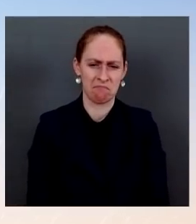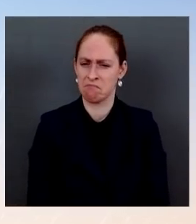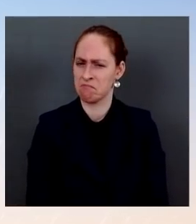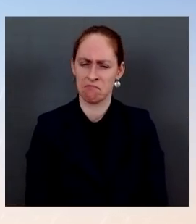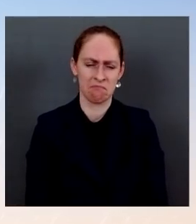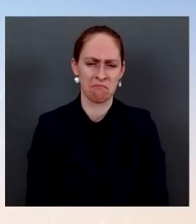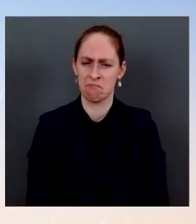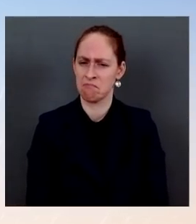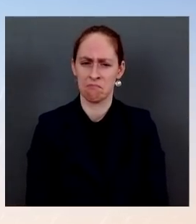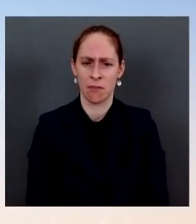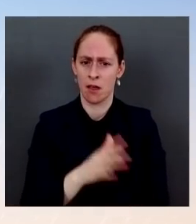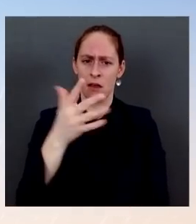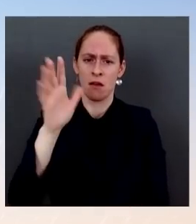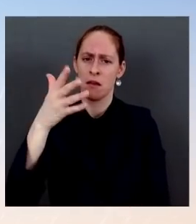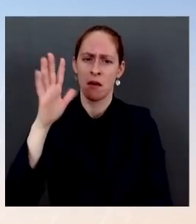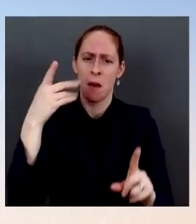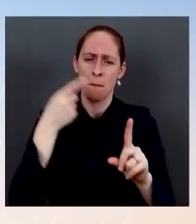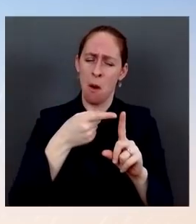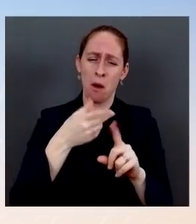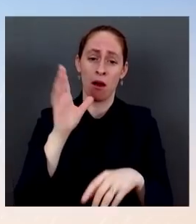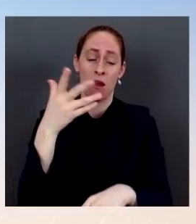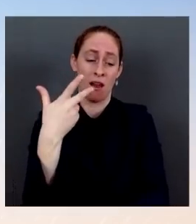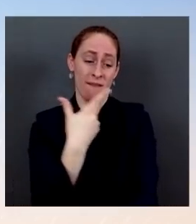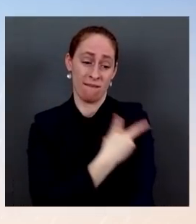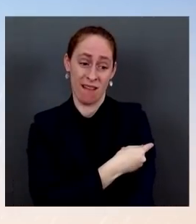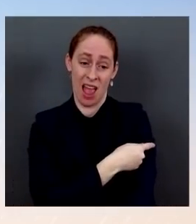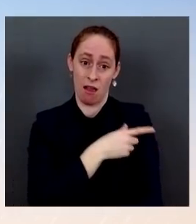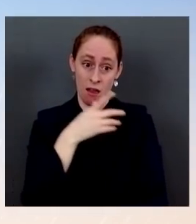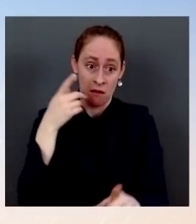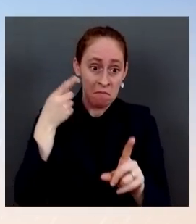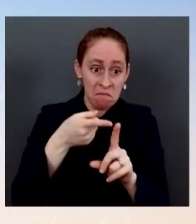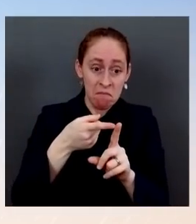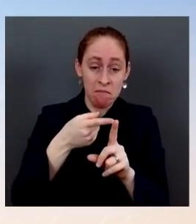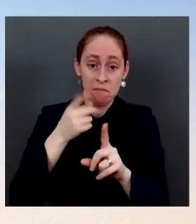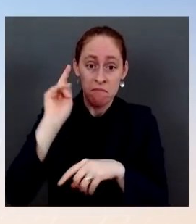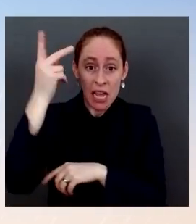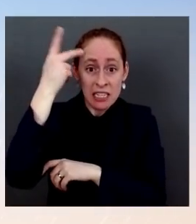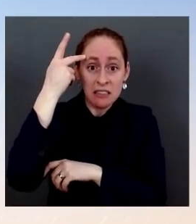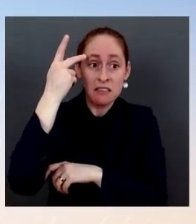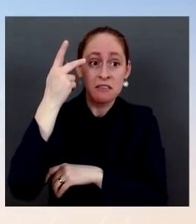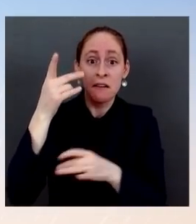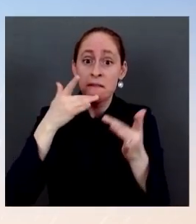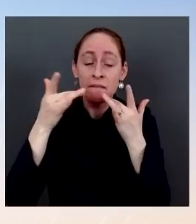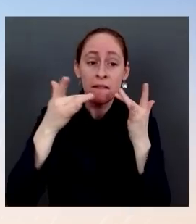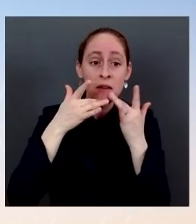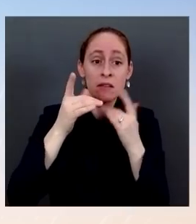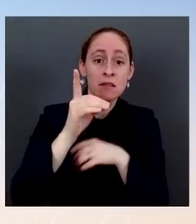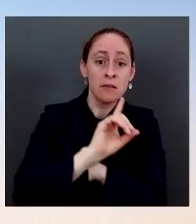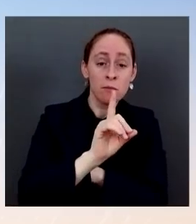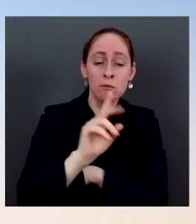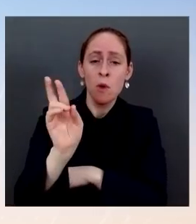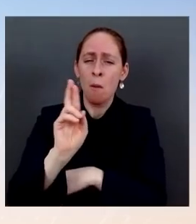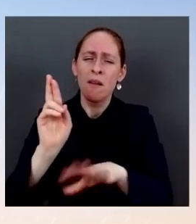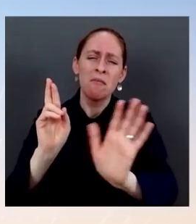pushing back against inaccurate information. And in that -- this particular case, the former president did that. Go ahead.